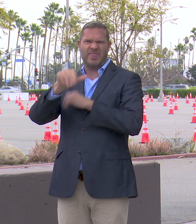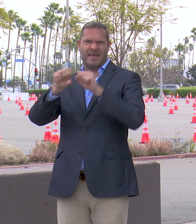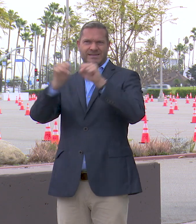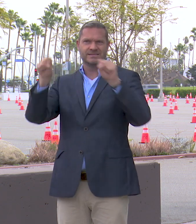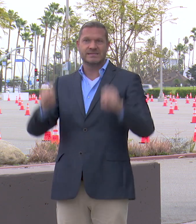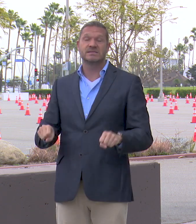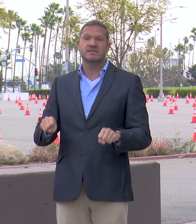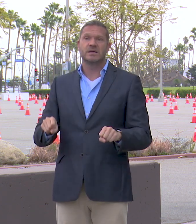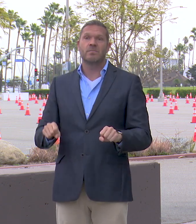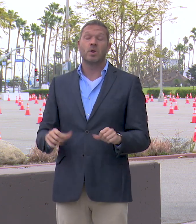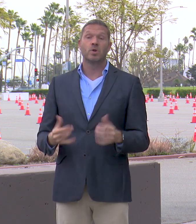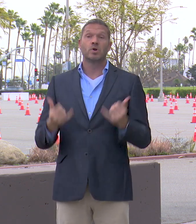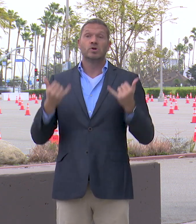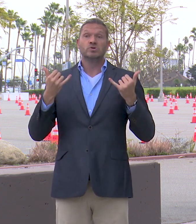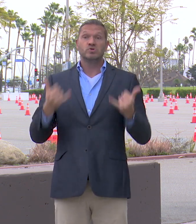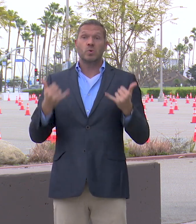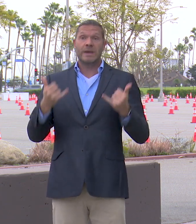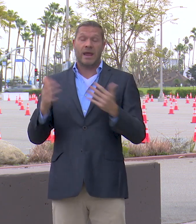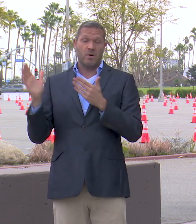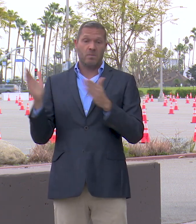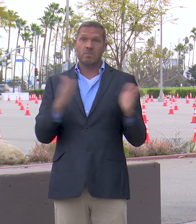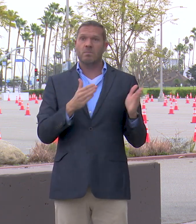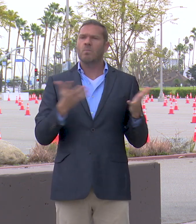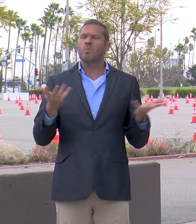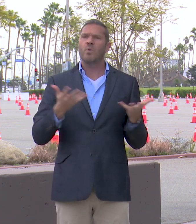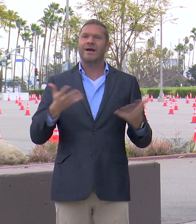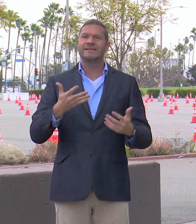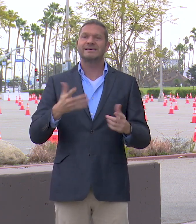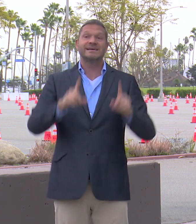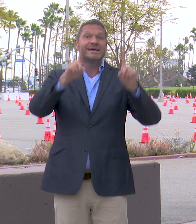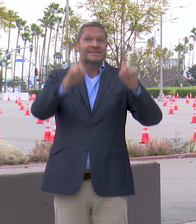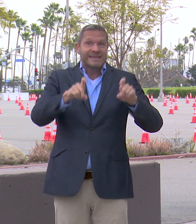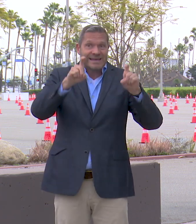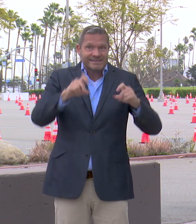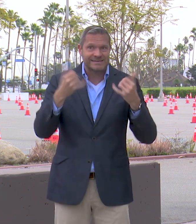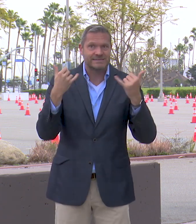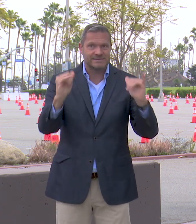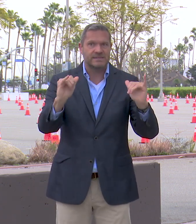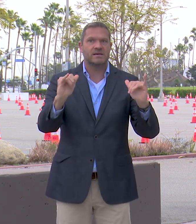While we are focused for good reason on vaccination, I want to remind people that we continue to